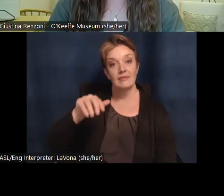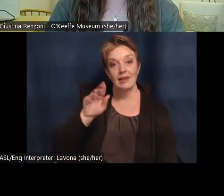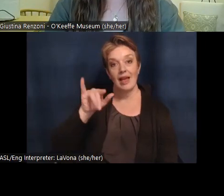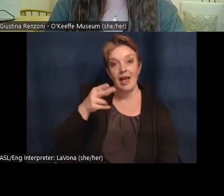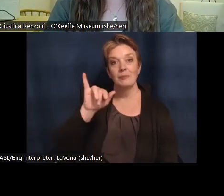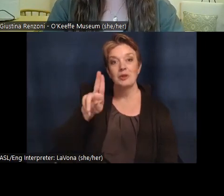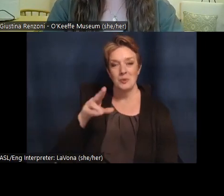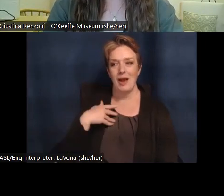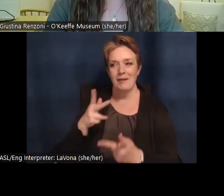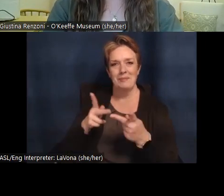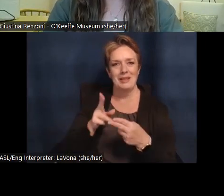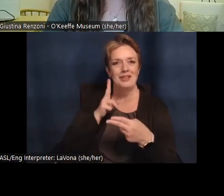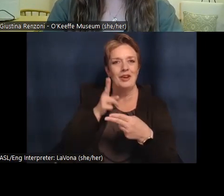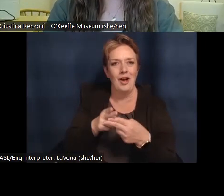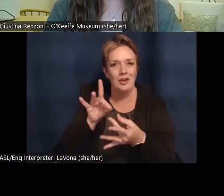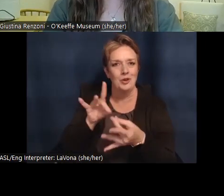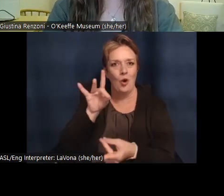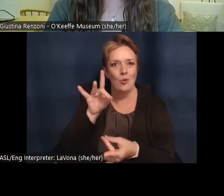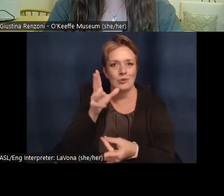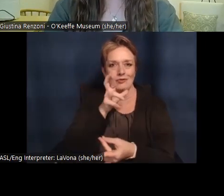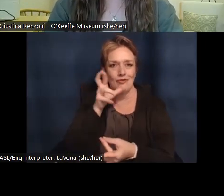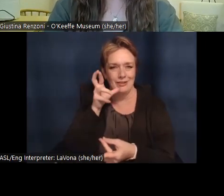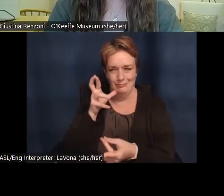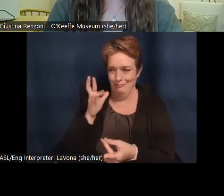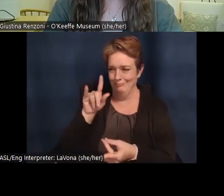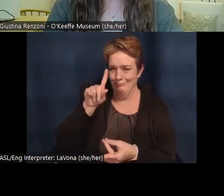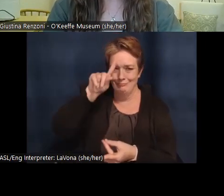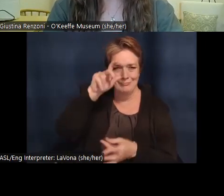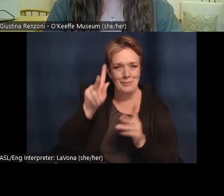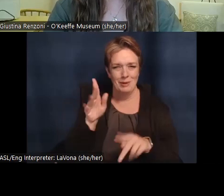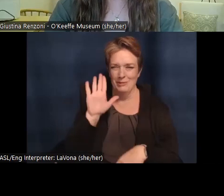So what is Ghost Ranch? This is a common question we receive here.